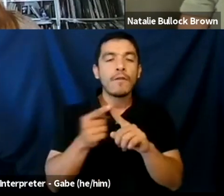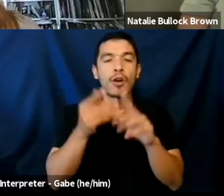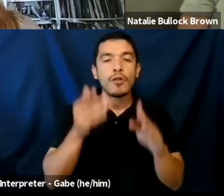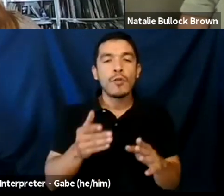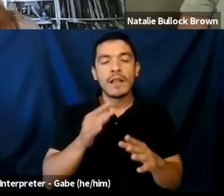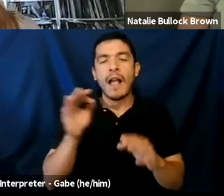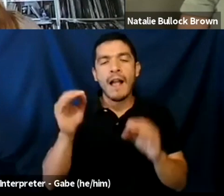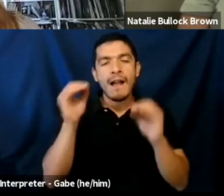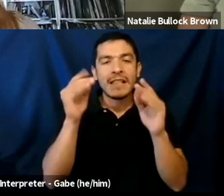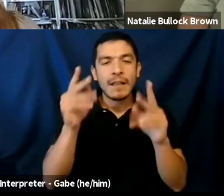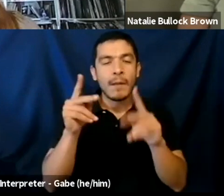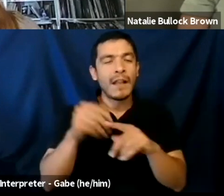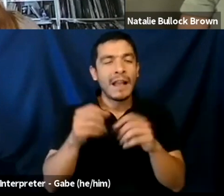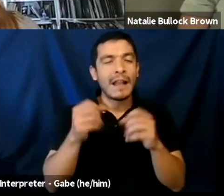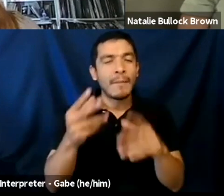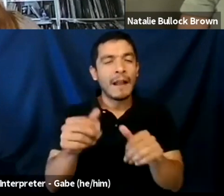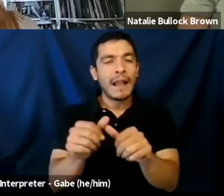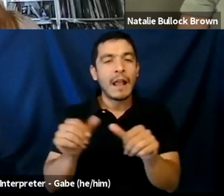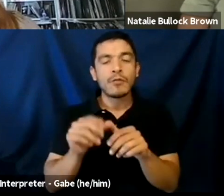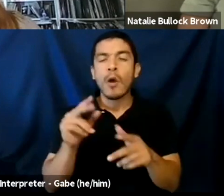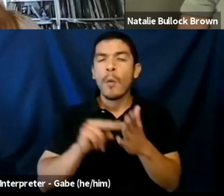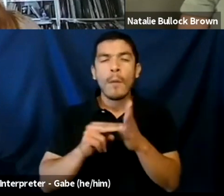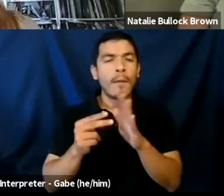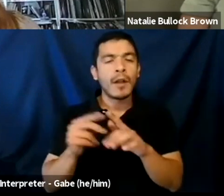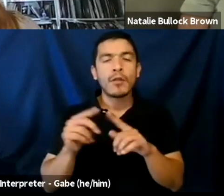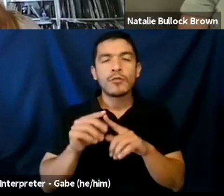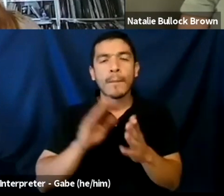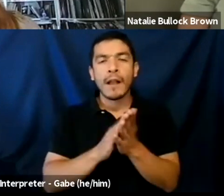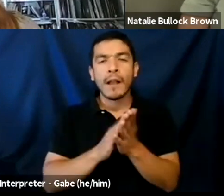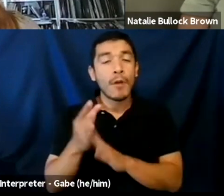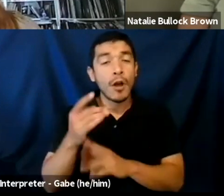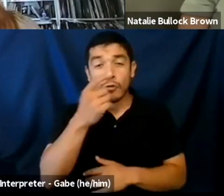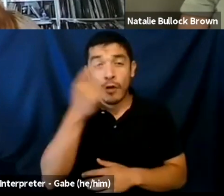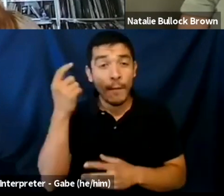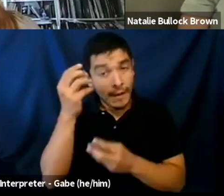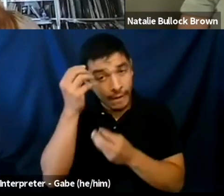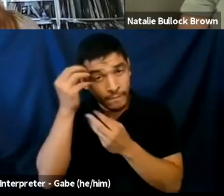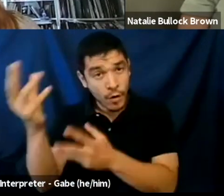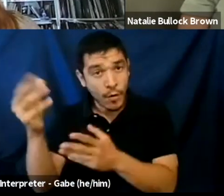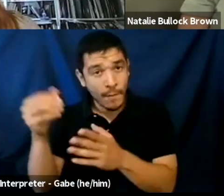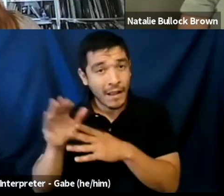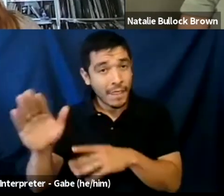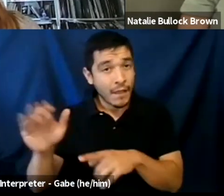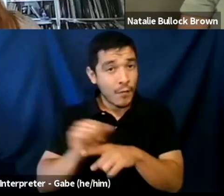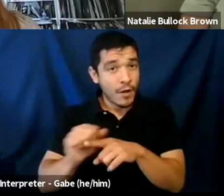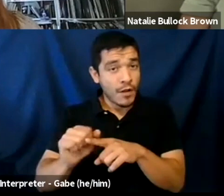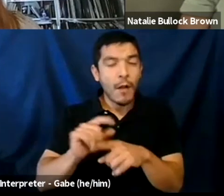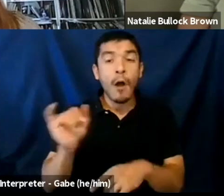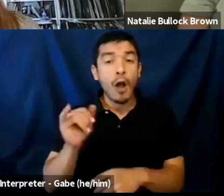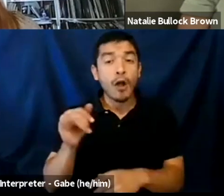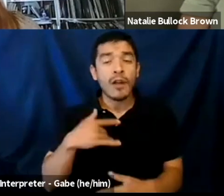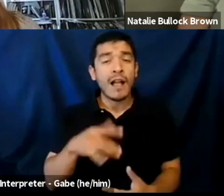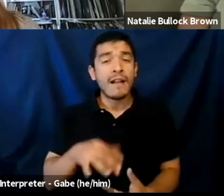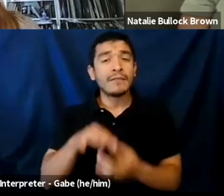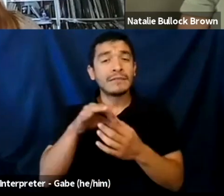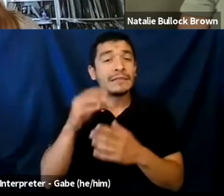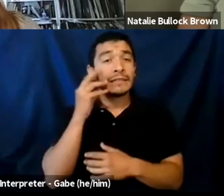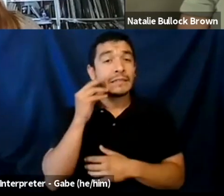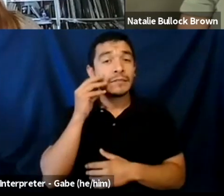to be trauma informed in their practices, but also has had the unique experience of being in a film.